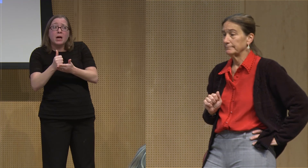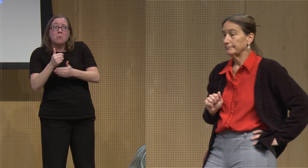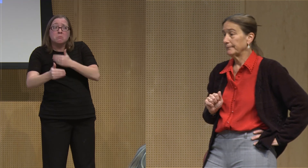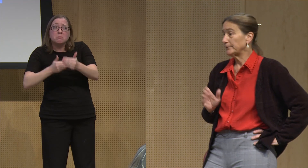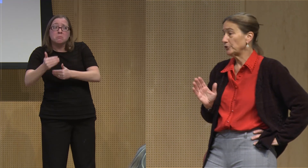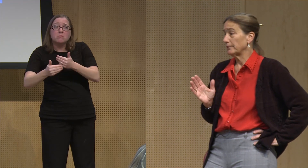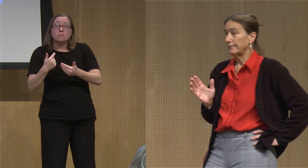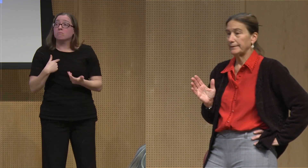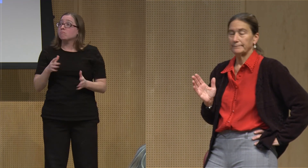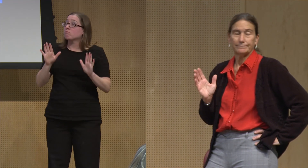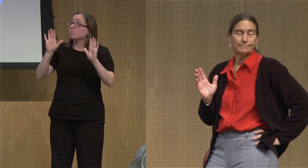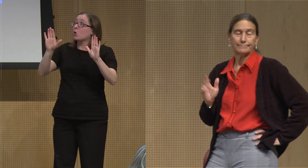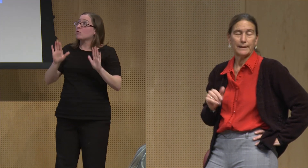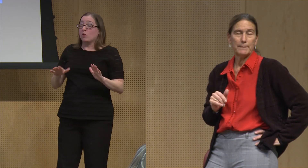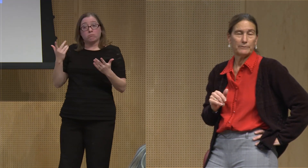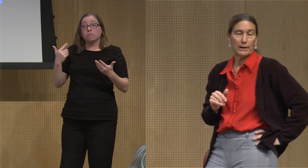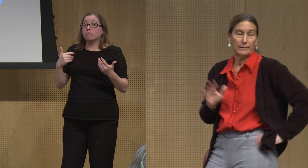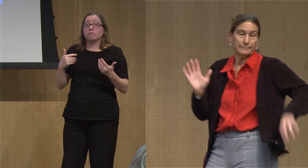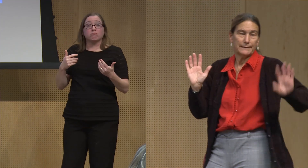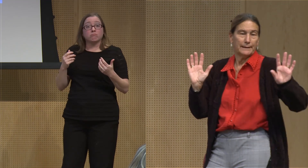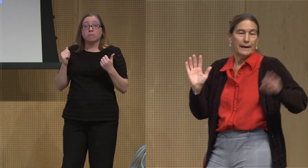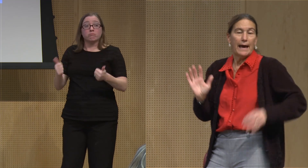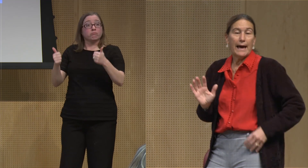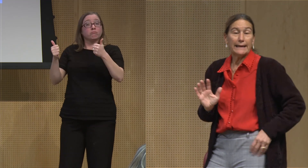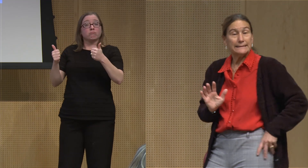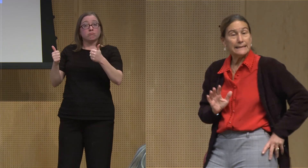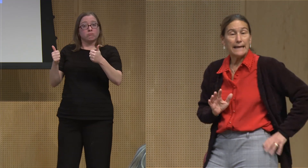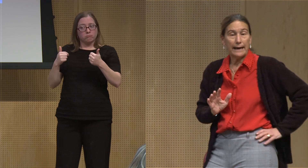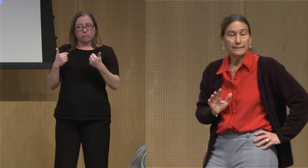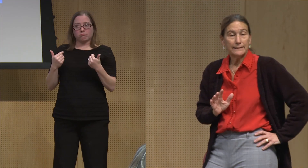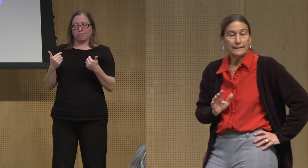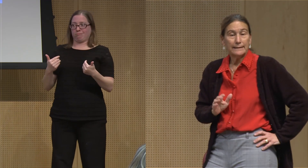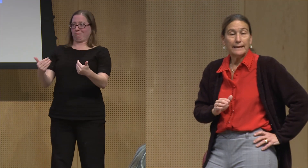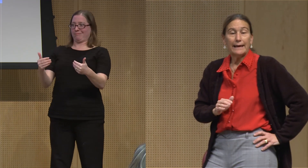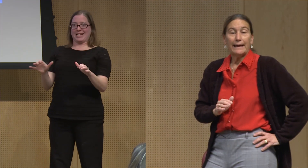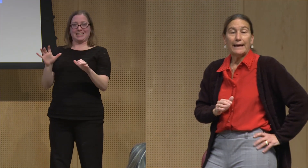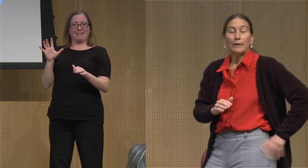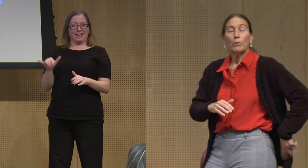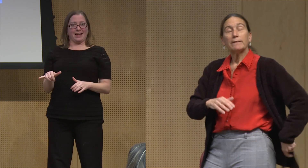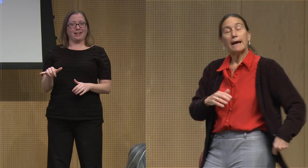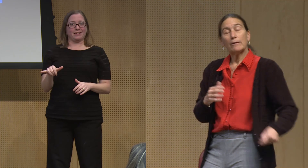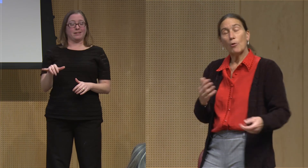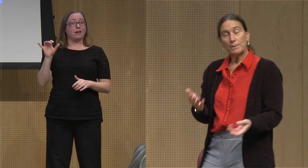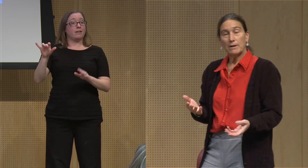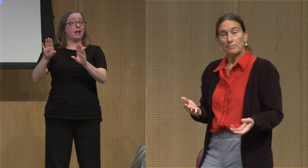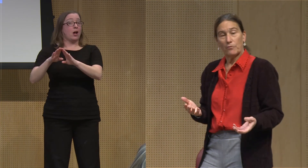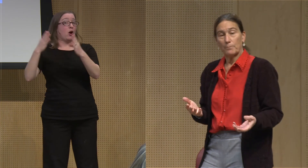I'M LIKE, "SURE. GREAT. I'M IN." AND I DID THAT, AND WHAT THAT OPENED UP FOR ME